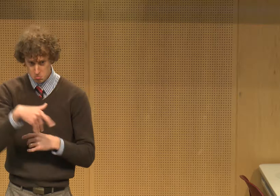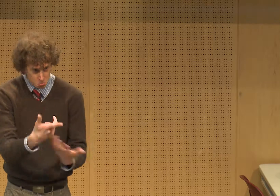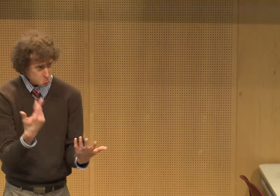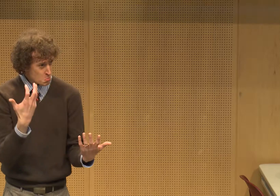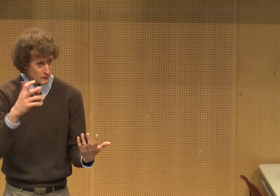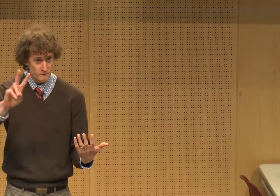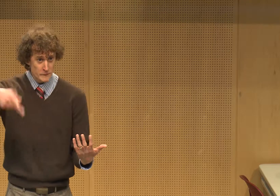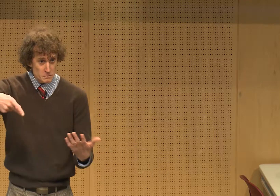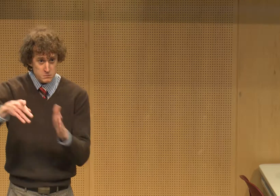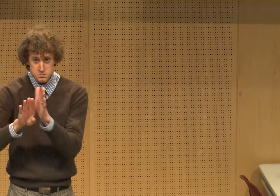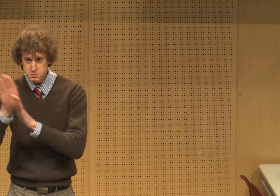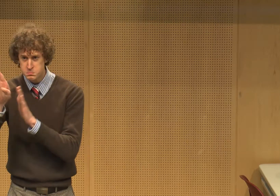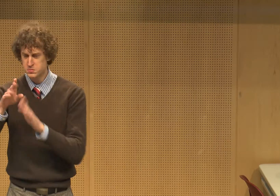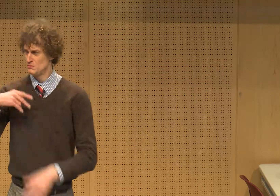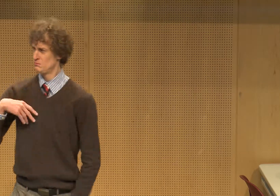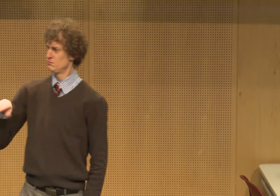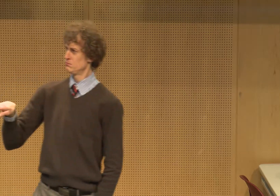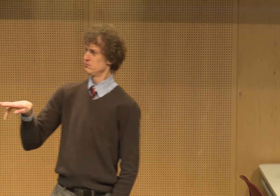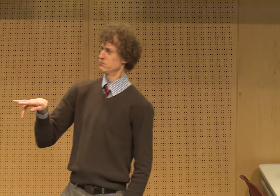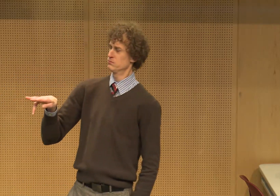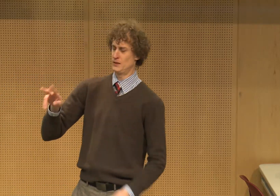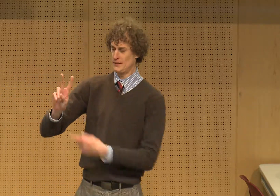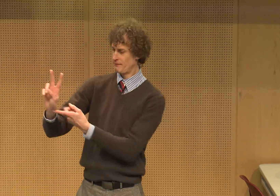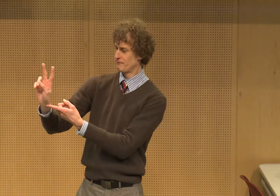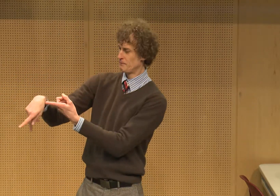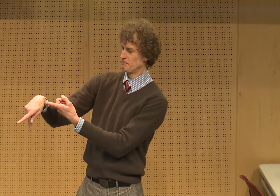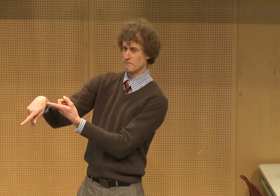and people think, "See, I'm a god. I can do anything I want."